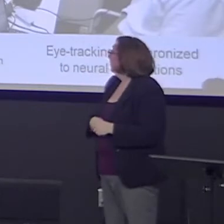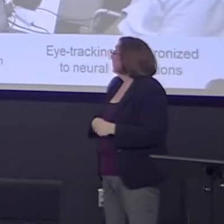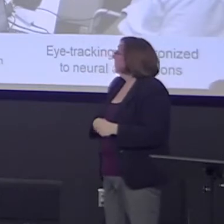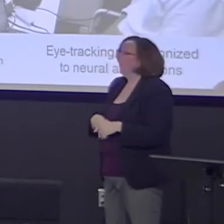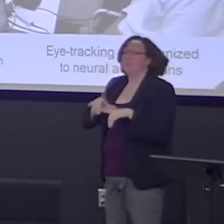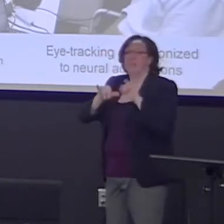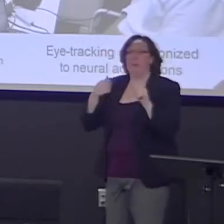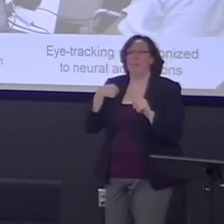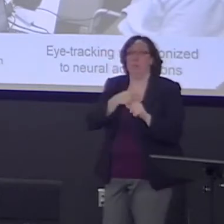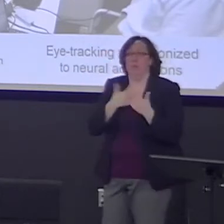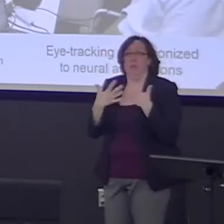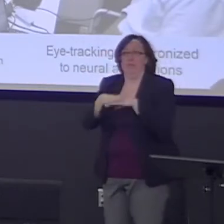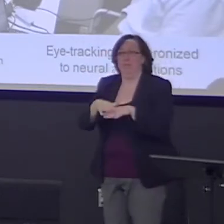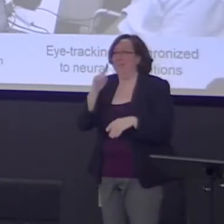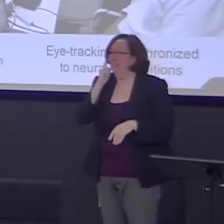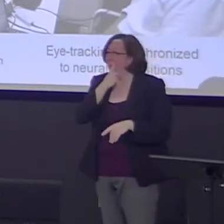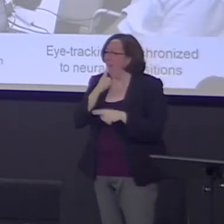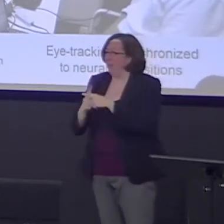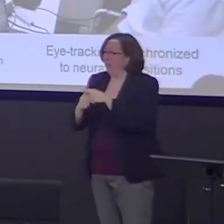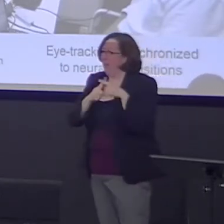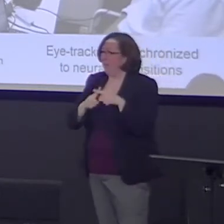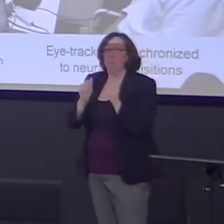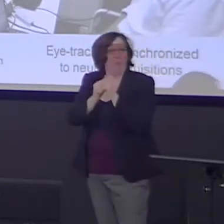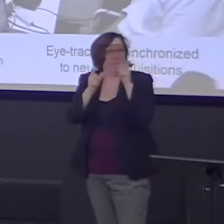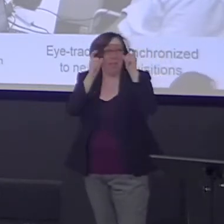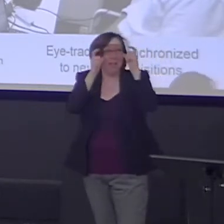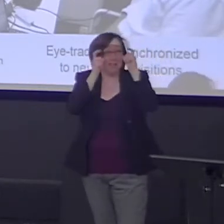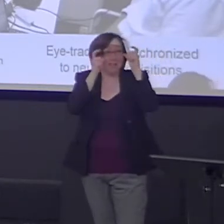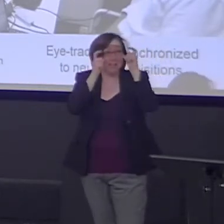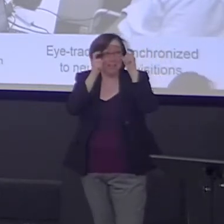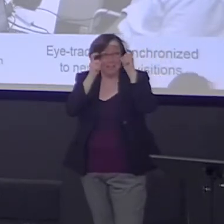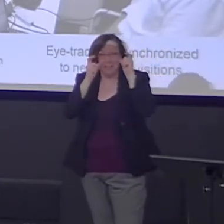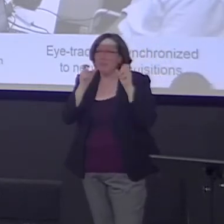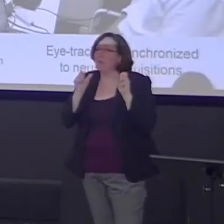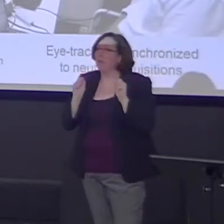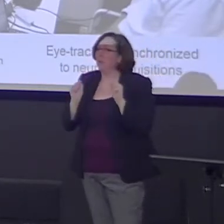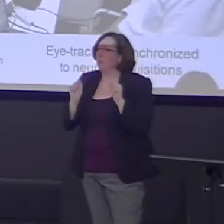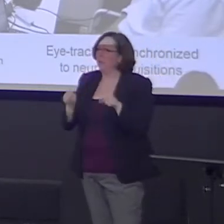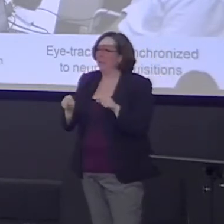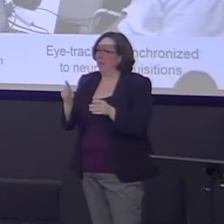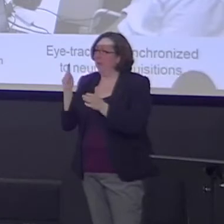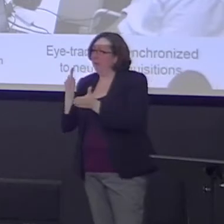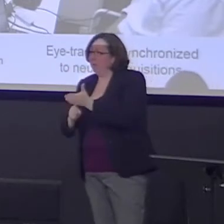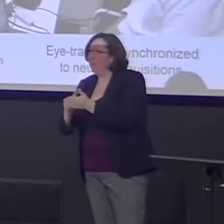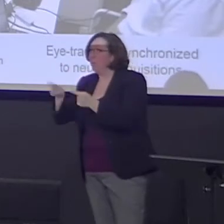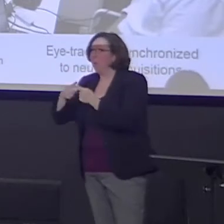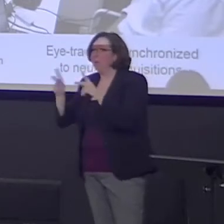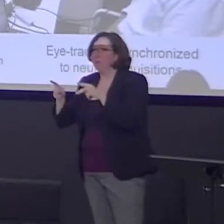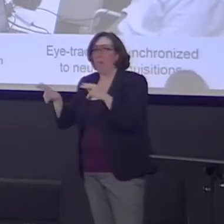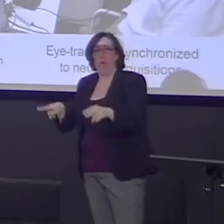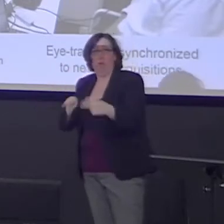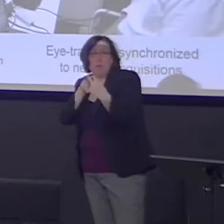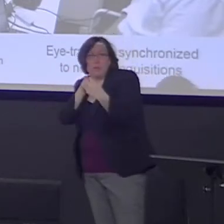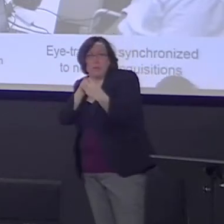As you can see by the glasses, we can know when people are looking at each other, and we can know when they're looking,